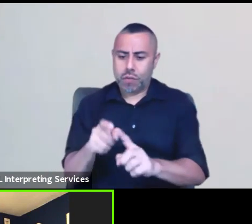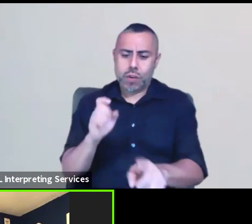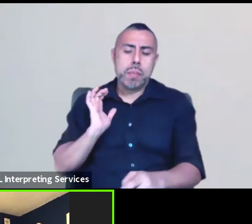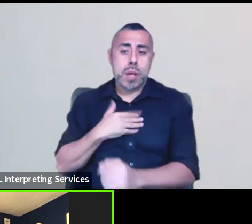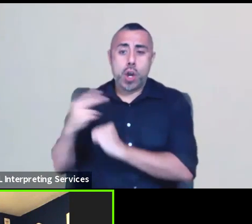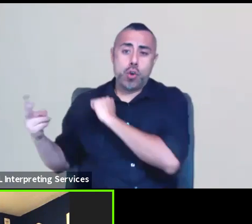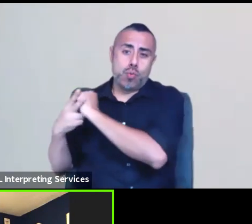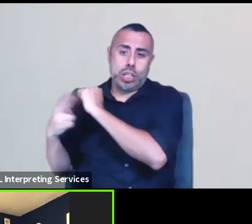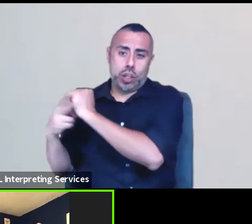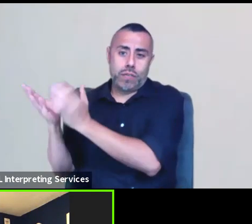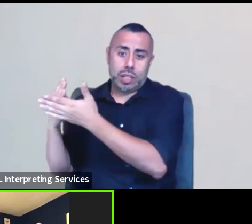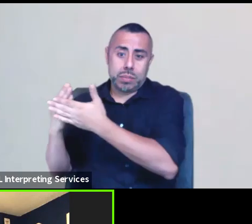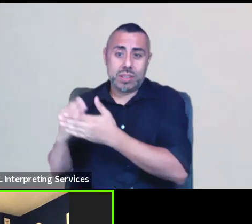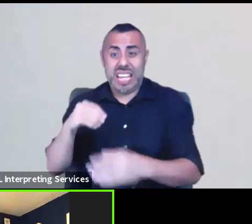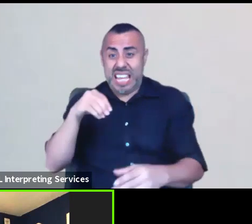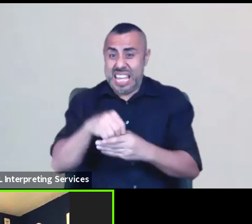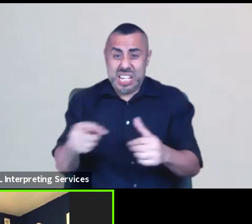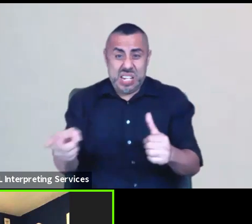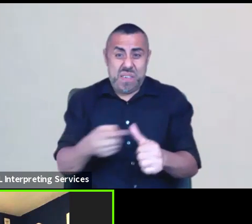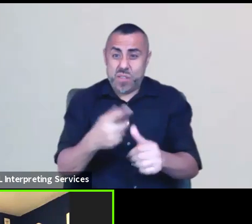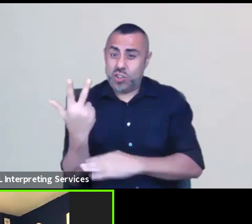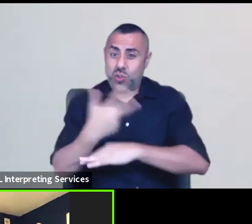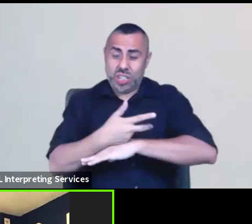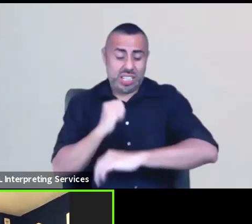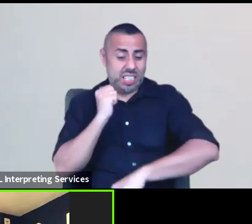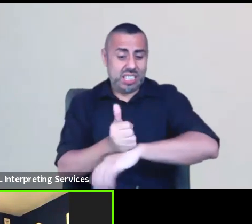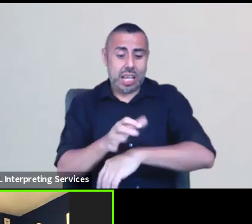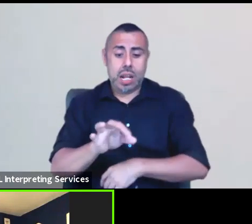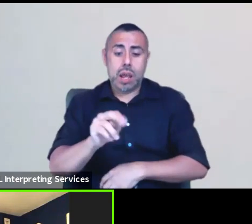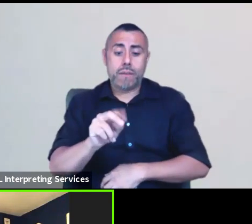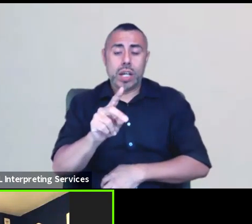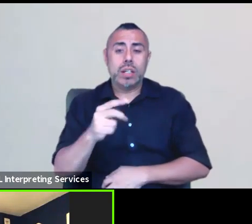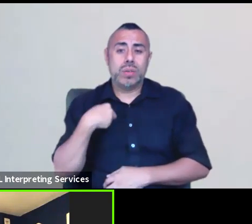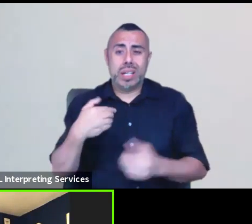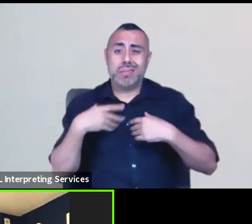of launching the current virus response fund, we've had over 130 requests from artists.